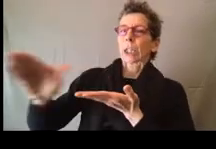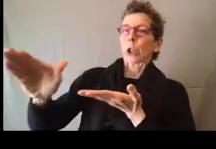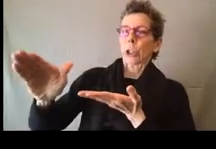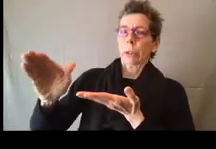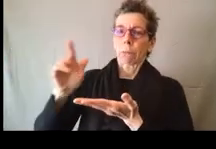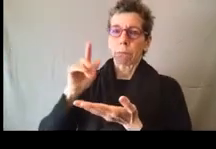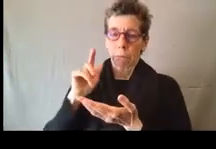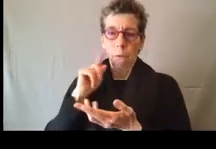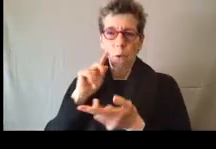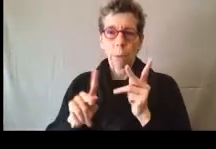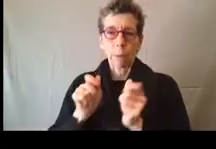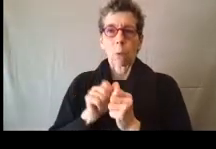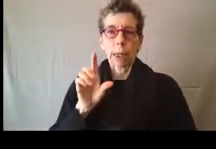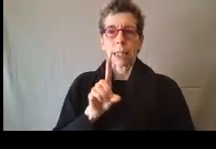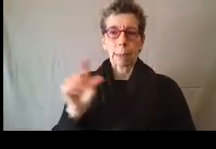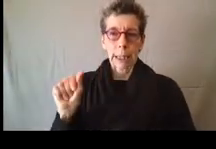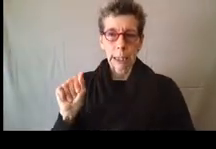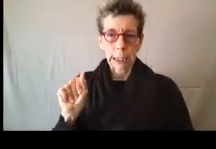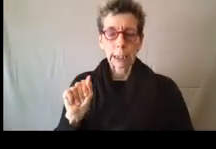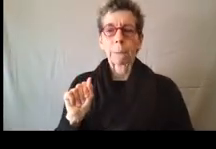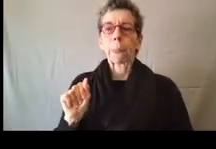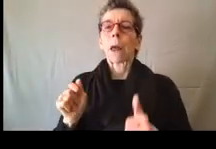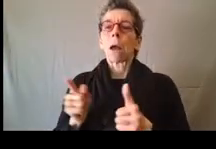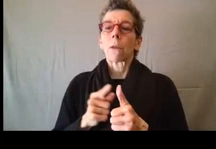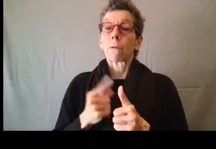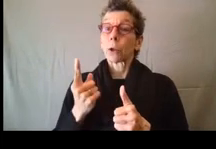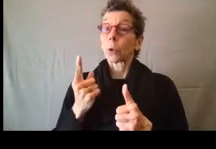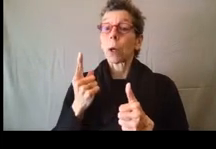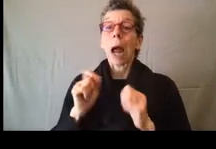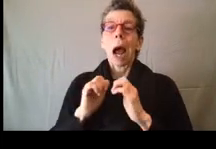our first study, broadly speaking, was how are people with disabilities able to access